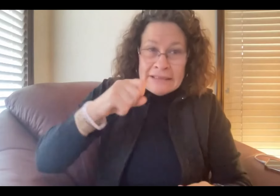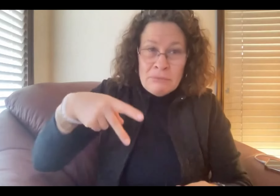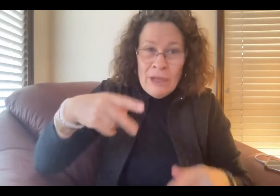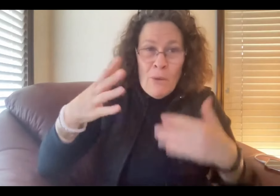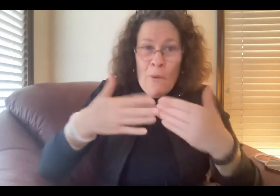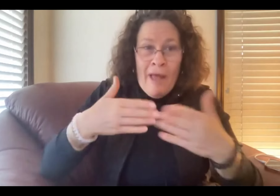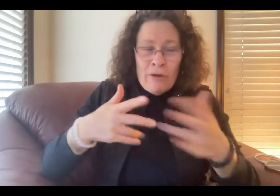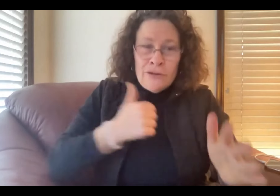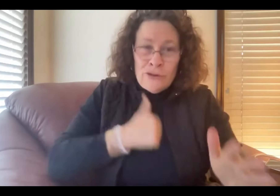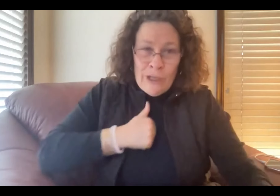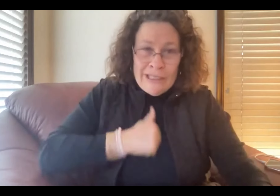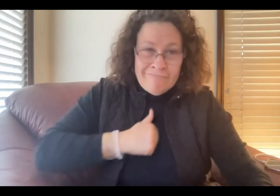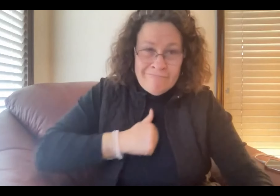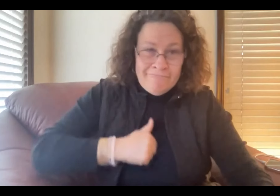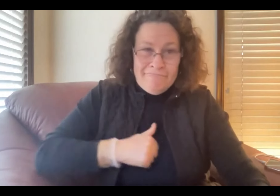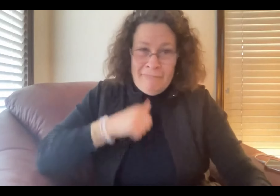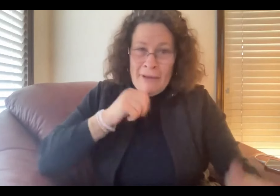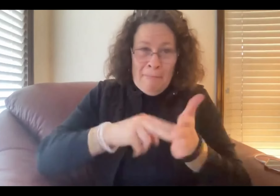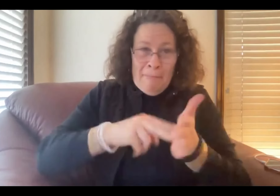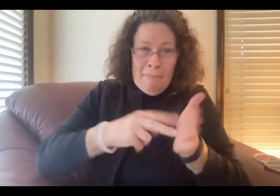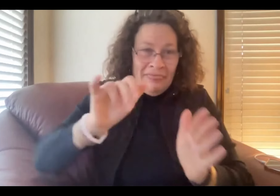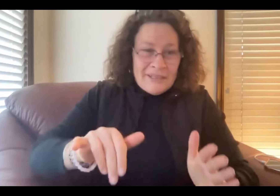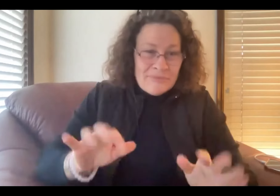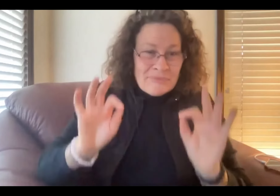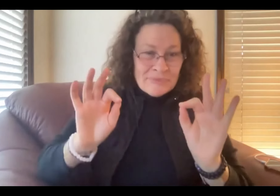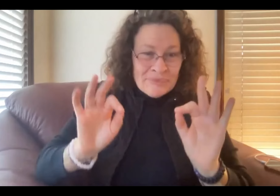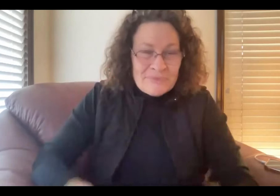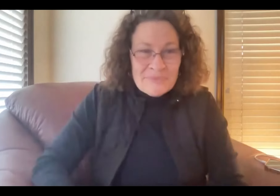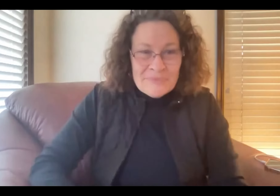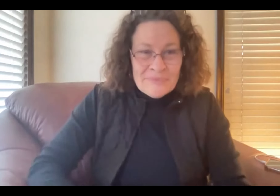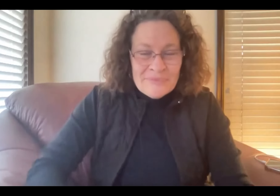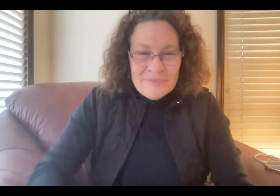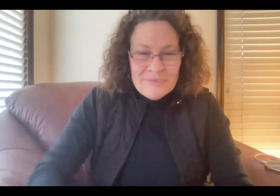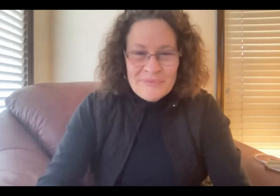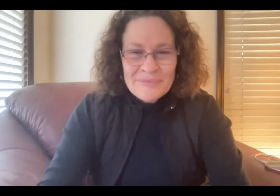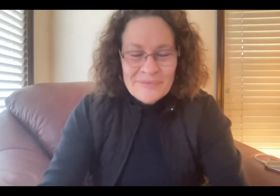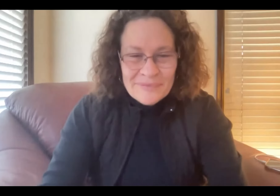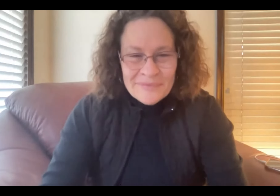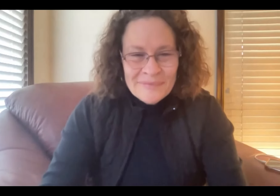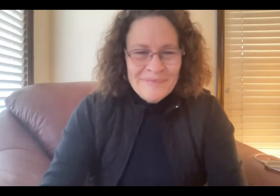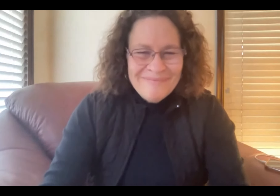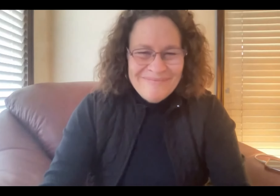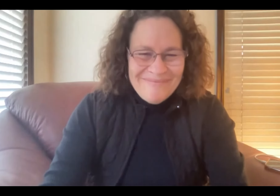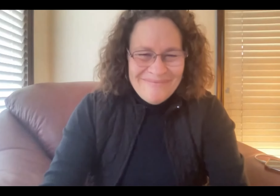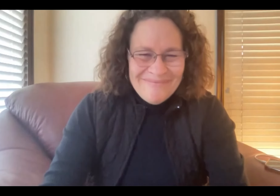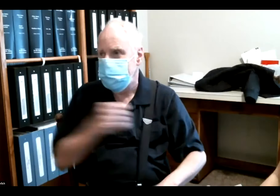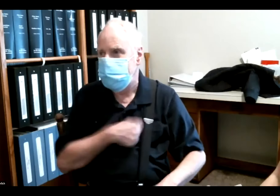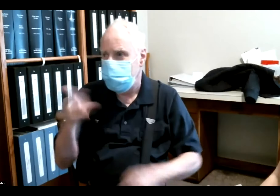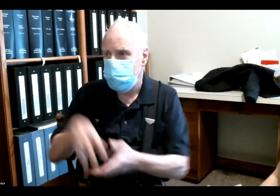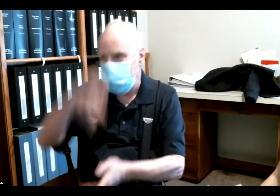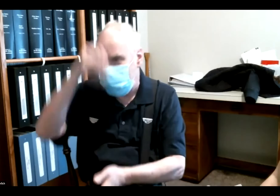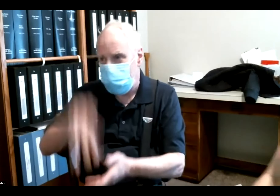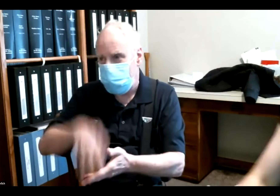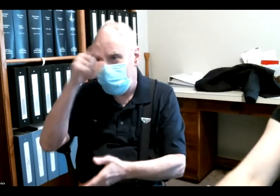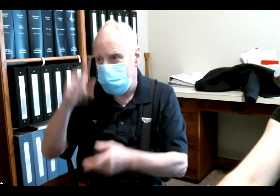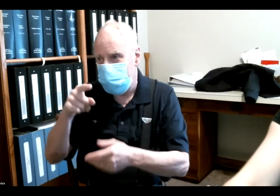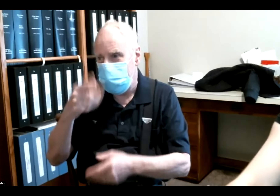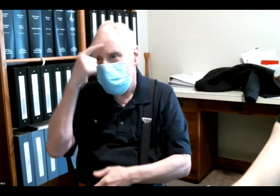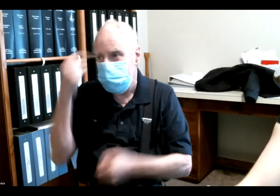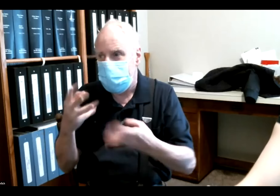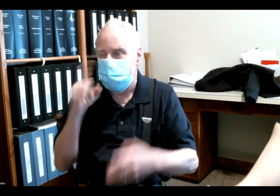for. But sorry I was wrong with what SSP do. Sorry about that.